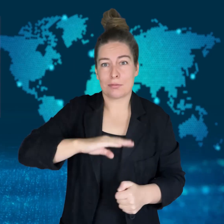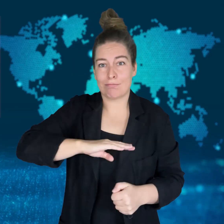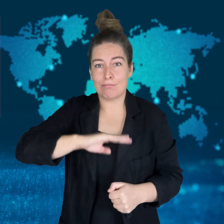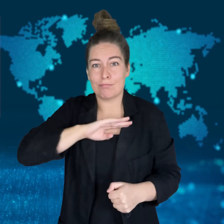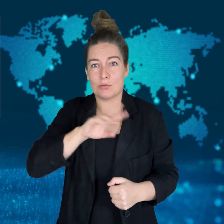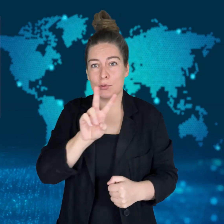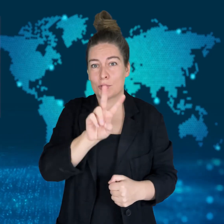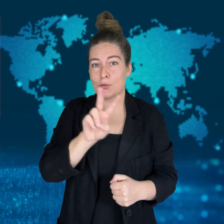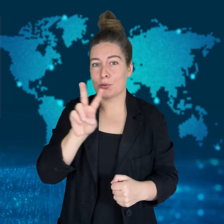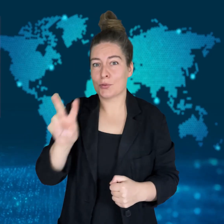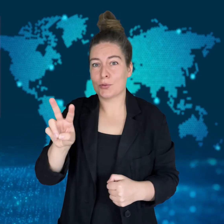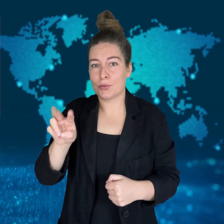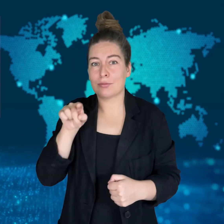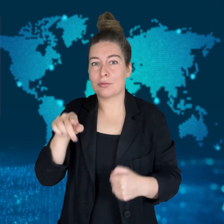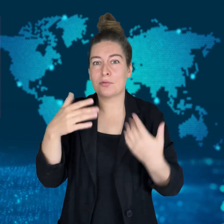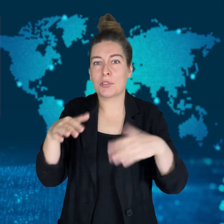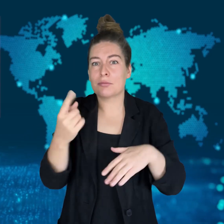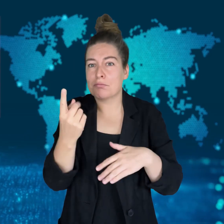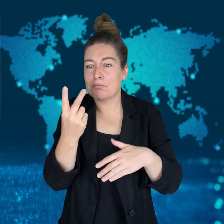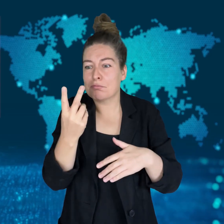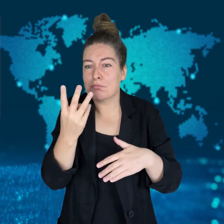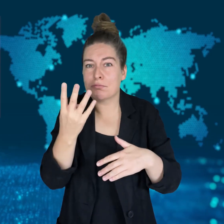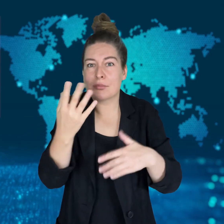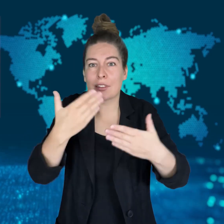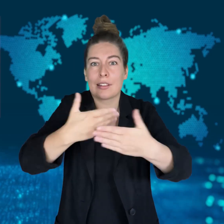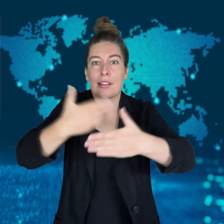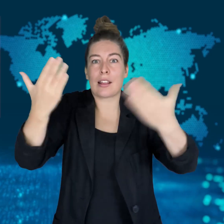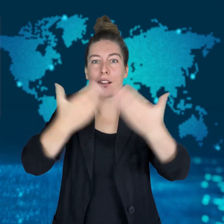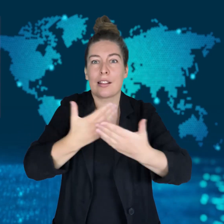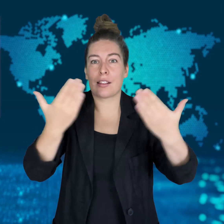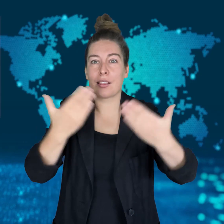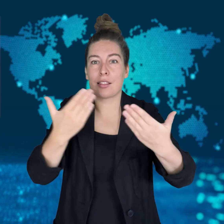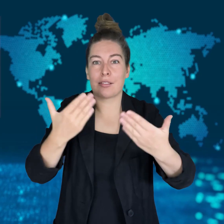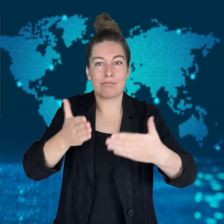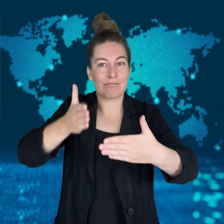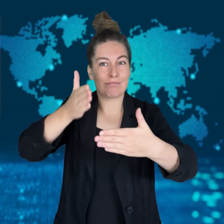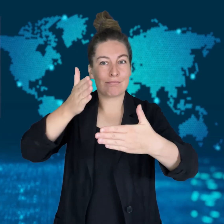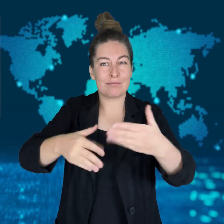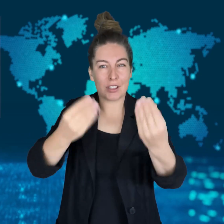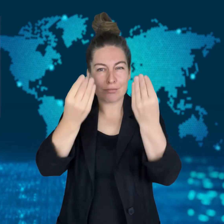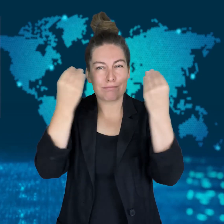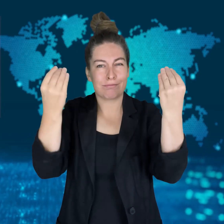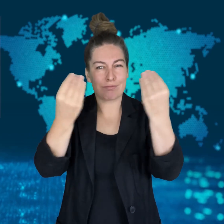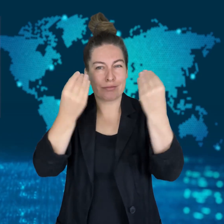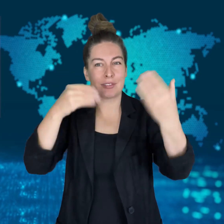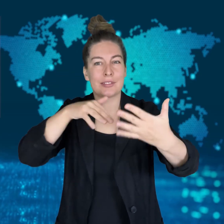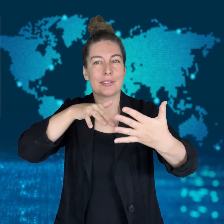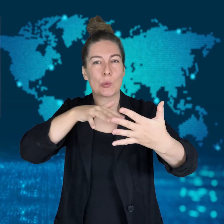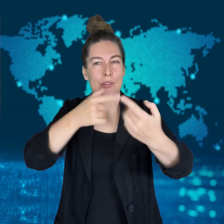The student, Giulia Cecchettin, was allegedly killed by her ex-boyfriend.